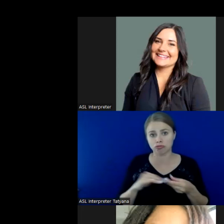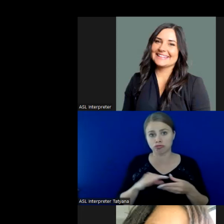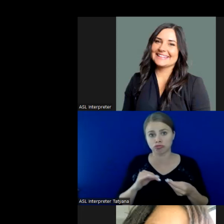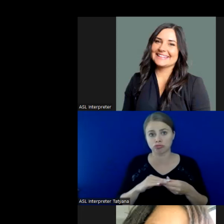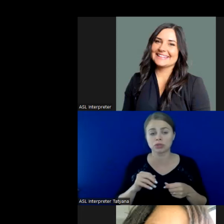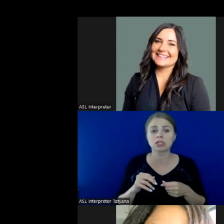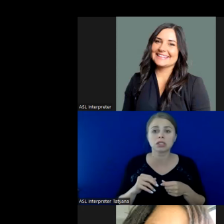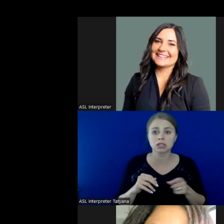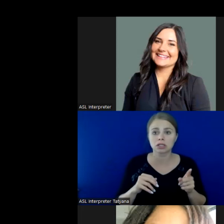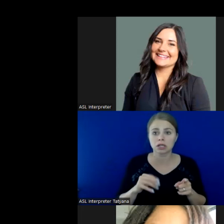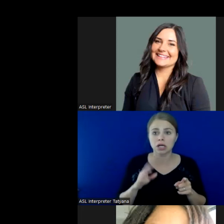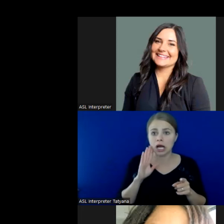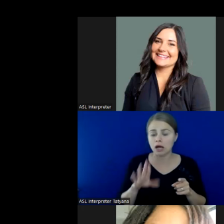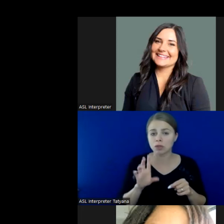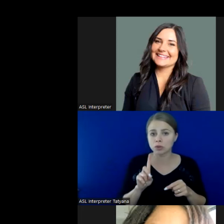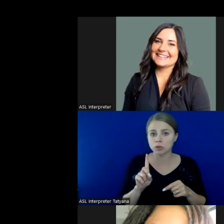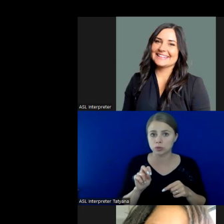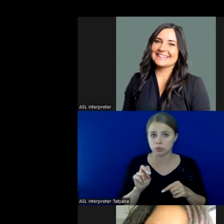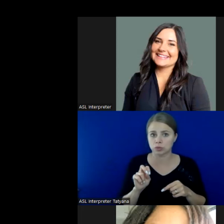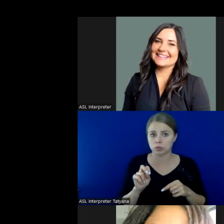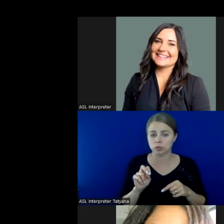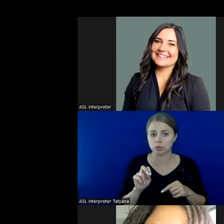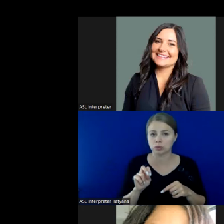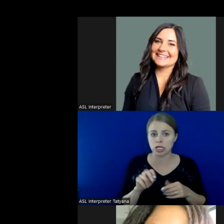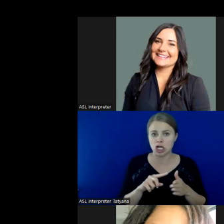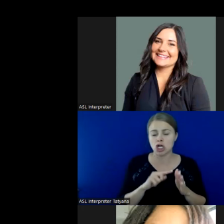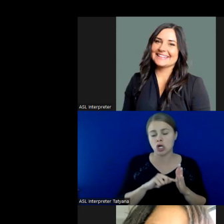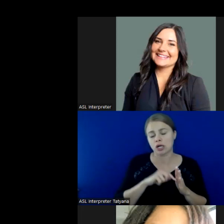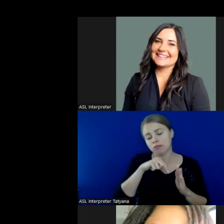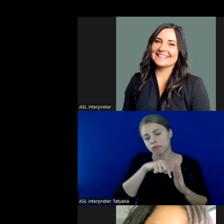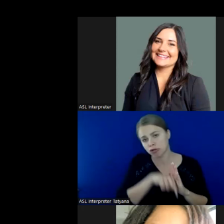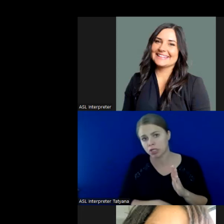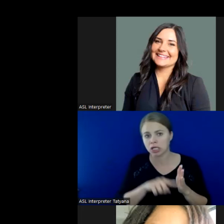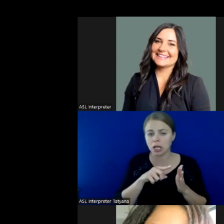I'm going to do a critical review of three EEAAPs